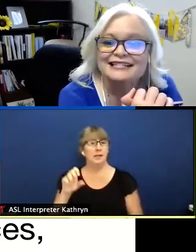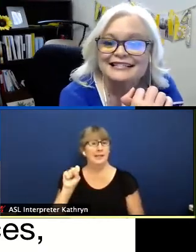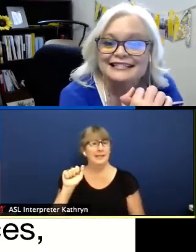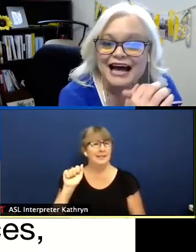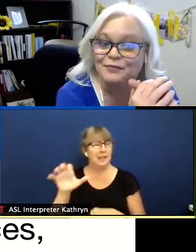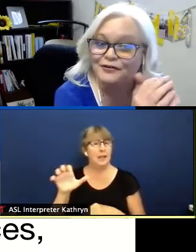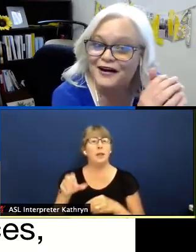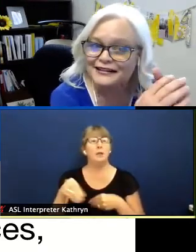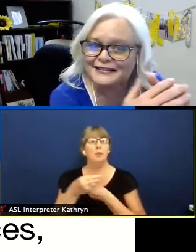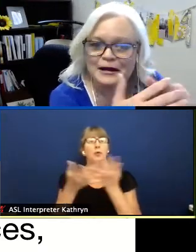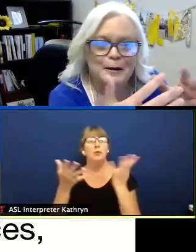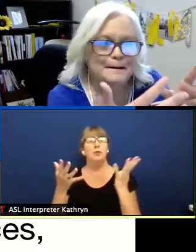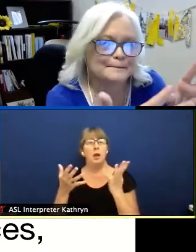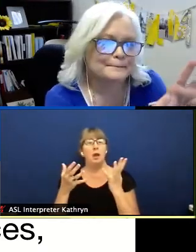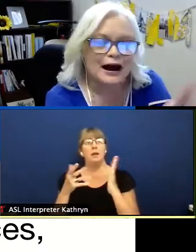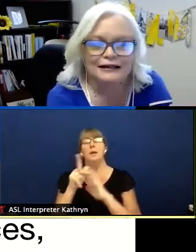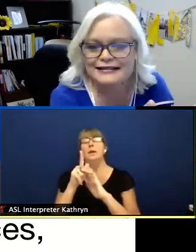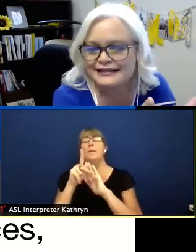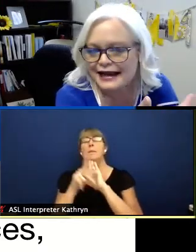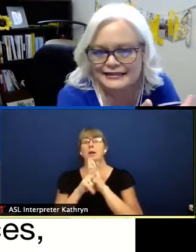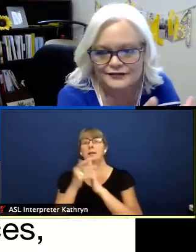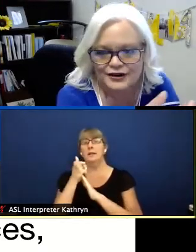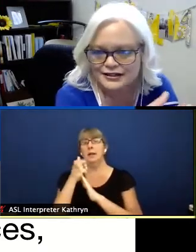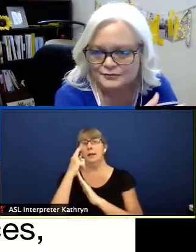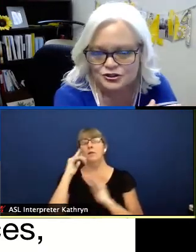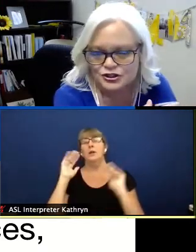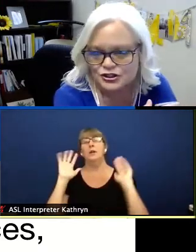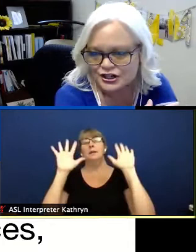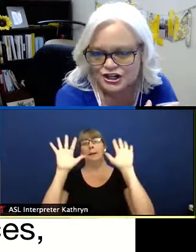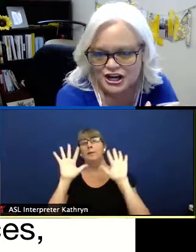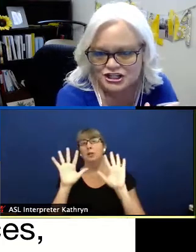SAC provides policy guidance for exceptional student education,